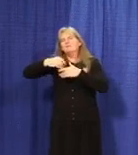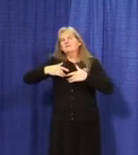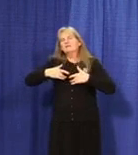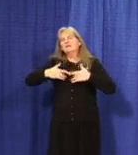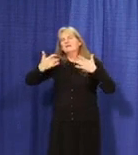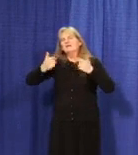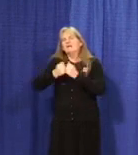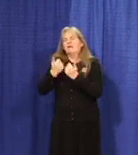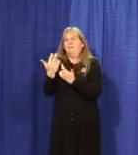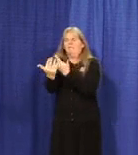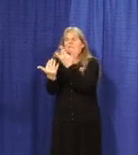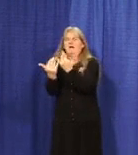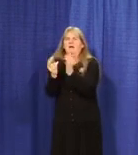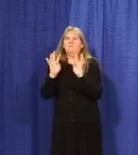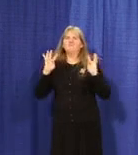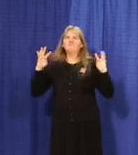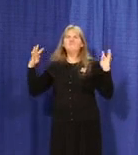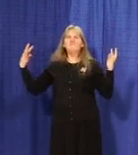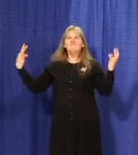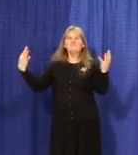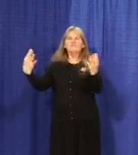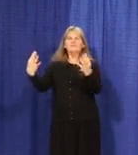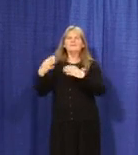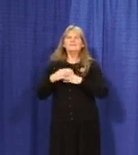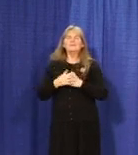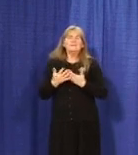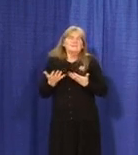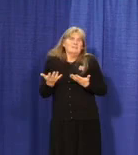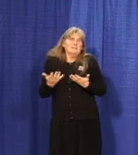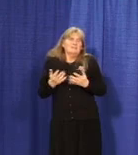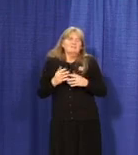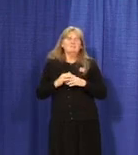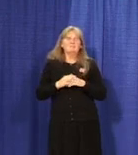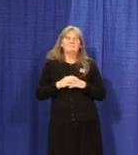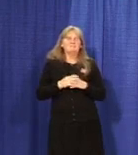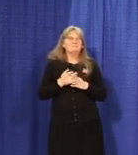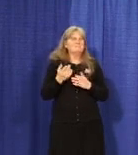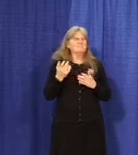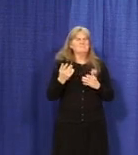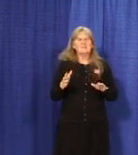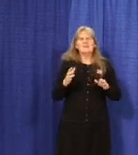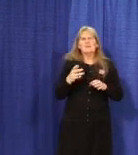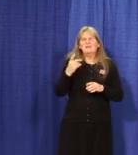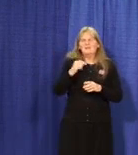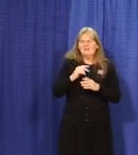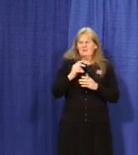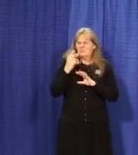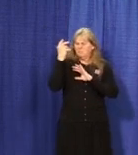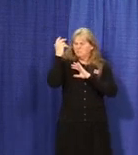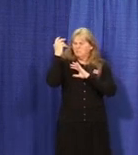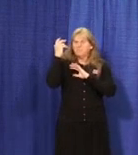warm fire. Let's not jeopardize our good place with parties that can go off the rails and take us all